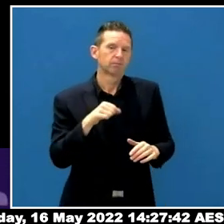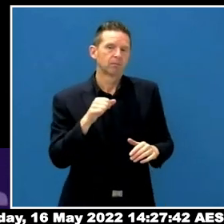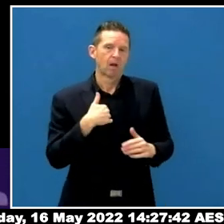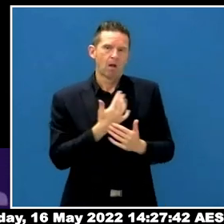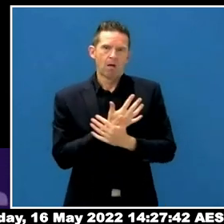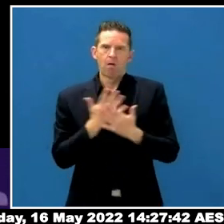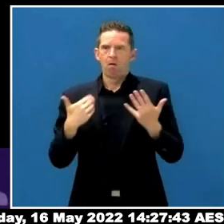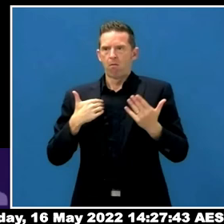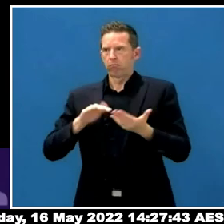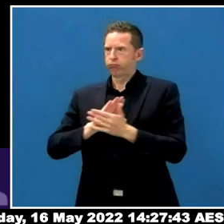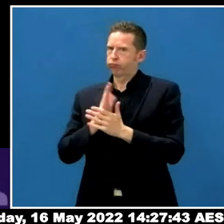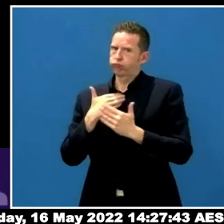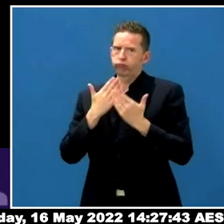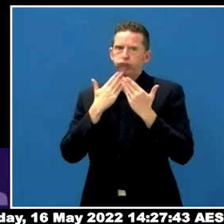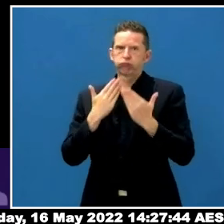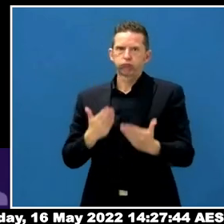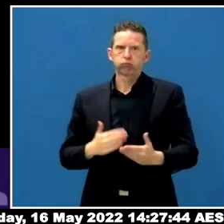How long did that process take?